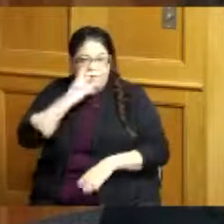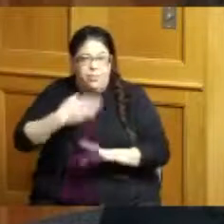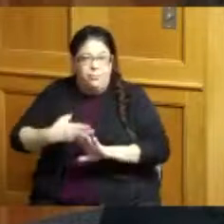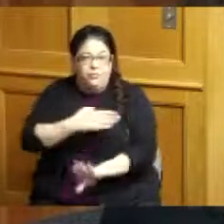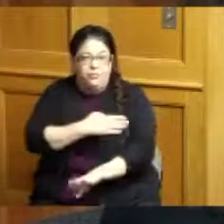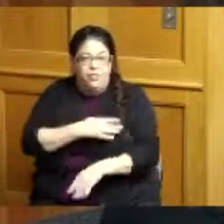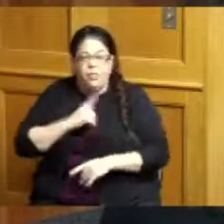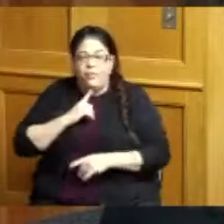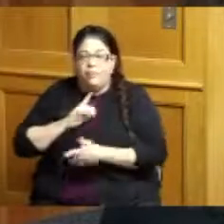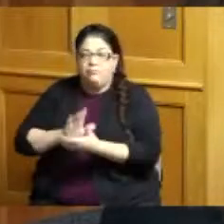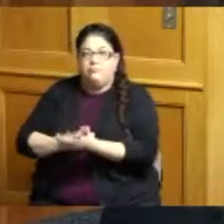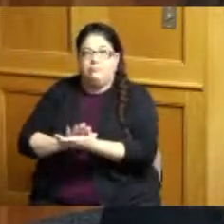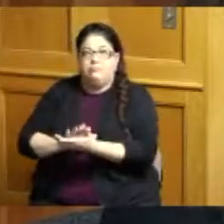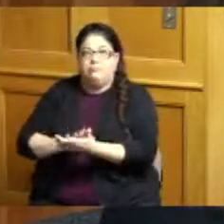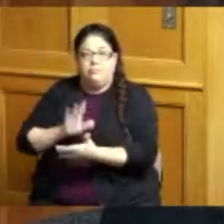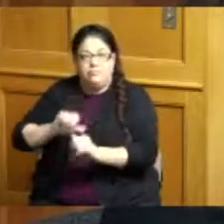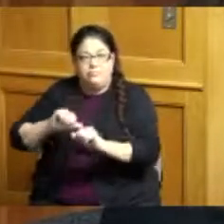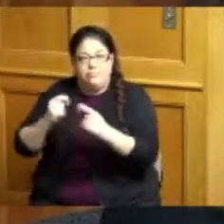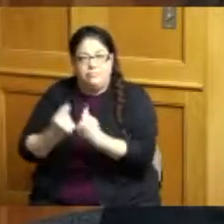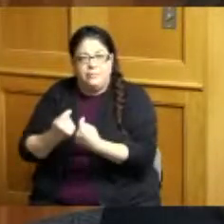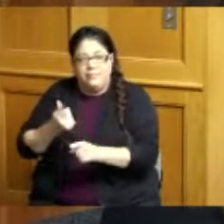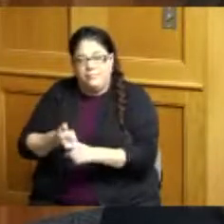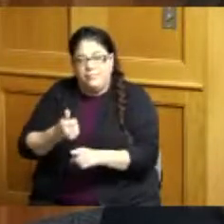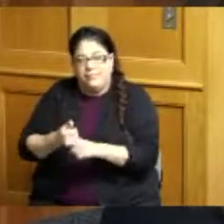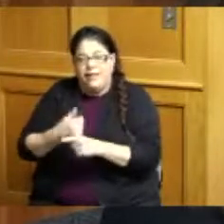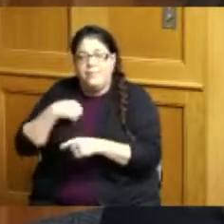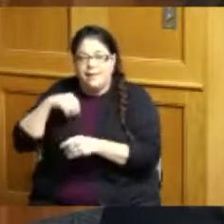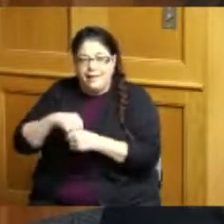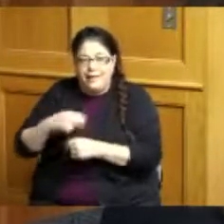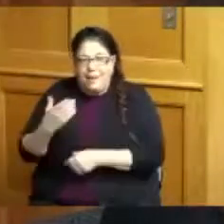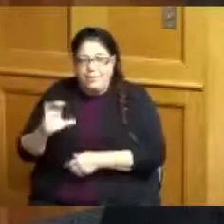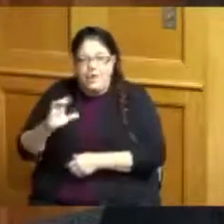team that we have now got this money in Hamilton County to work with it to the benefit of our